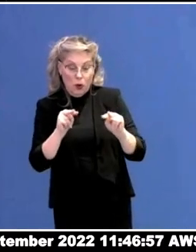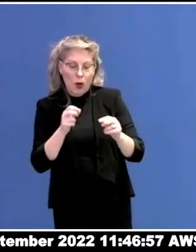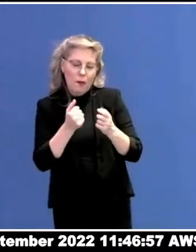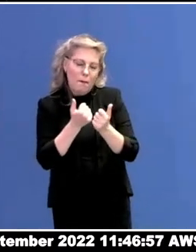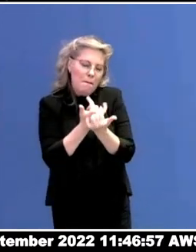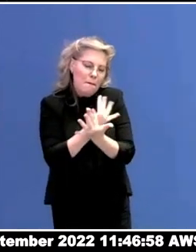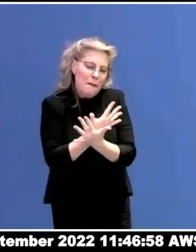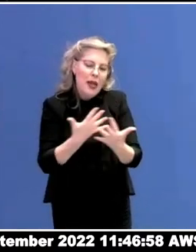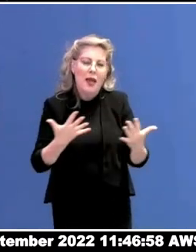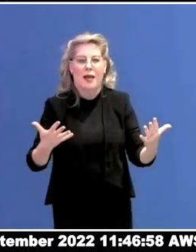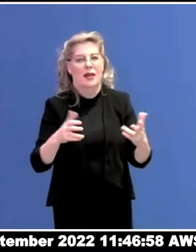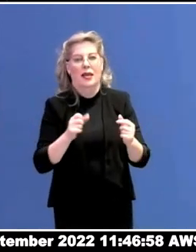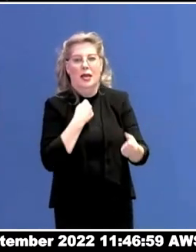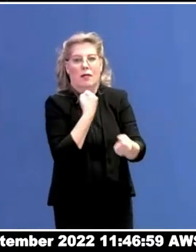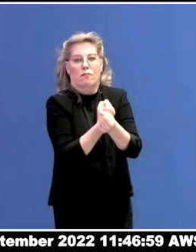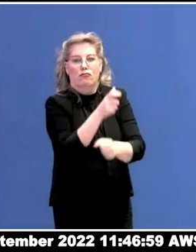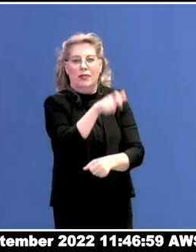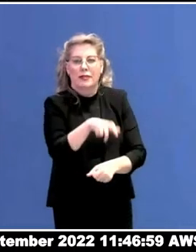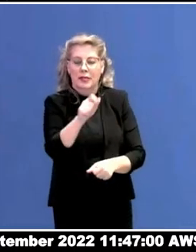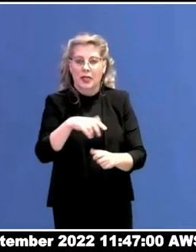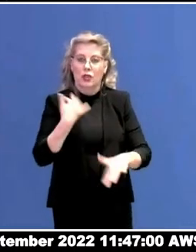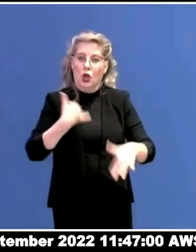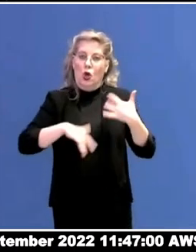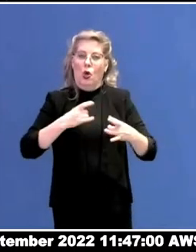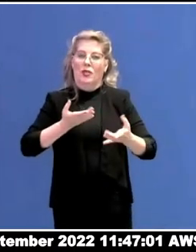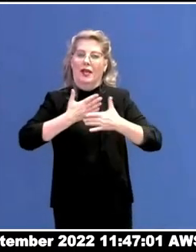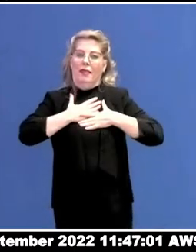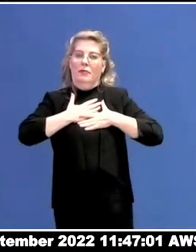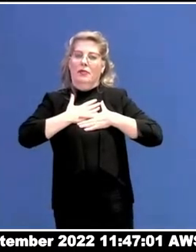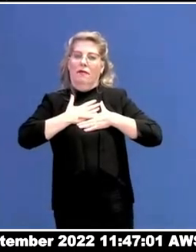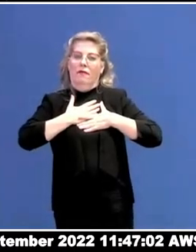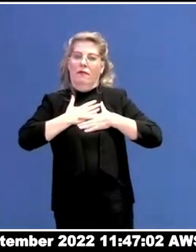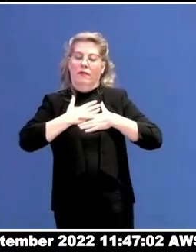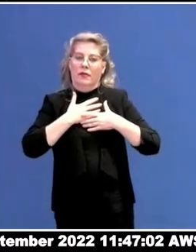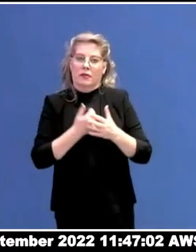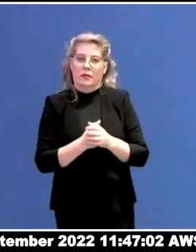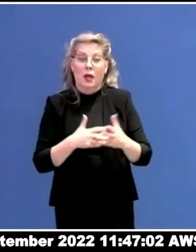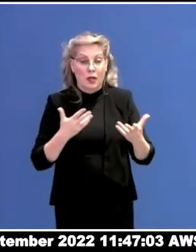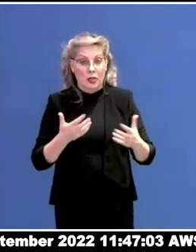Within one quarter. We have done something so remark, and the feedback from the people